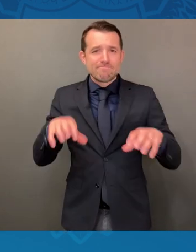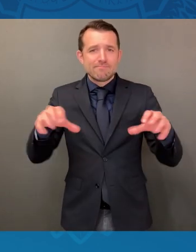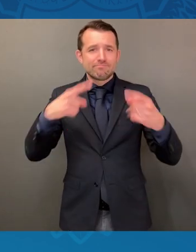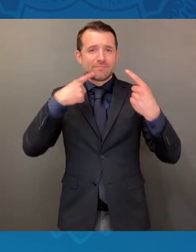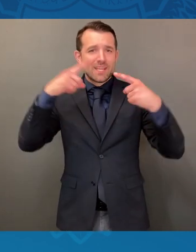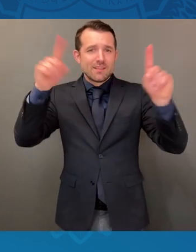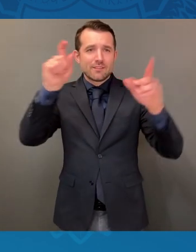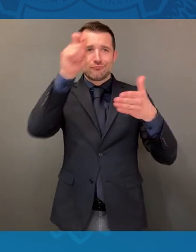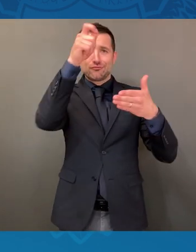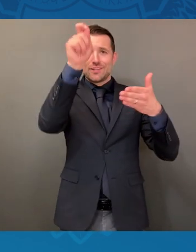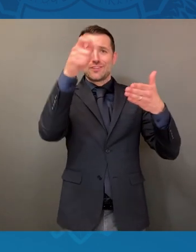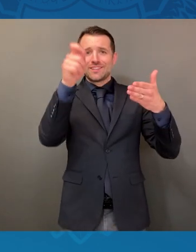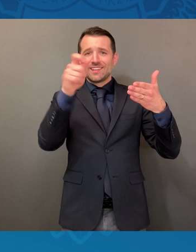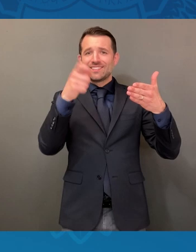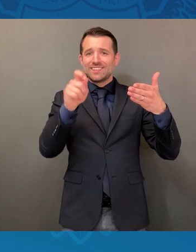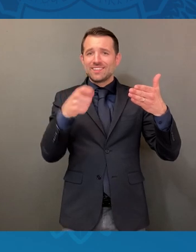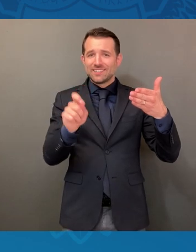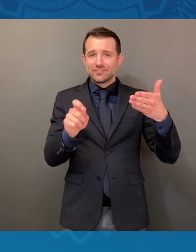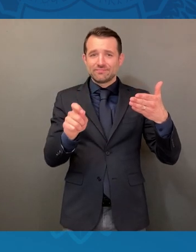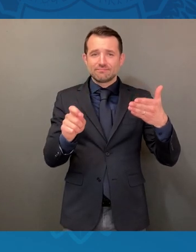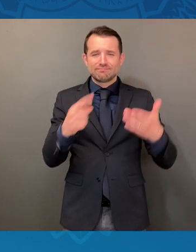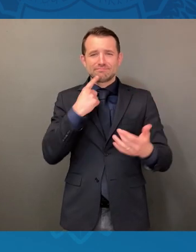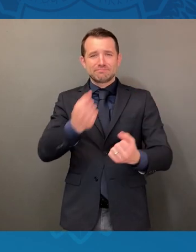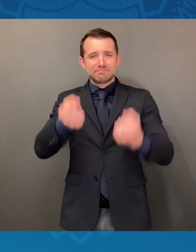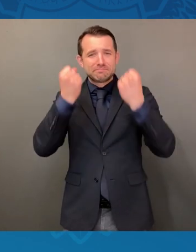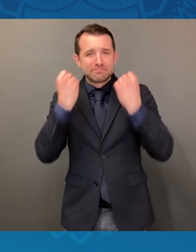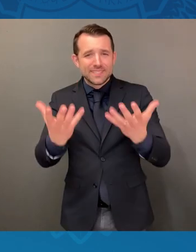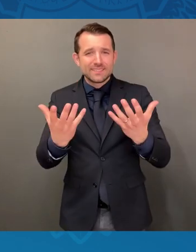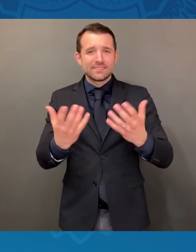So President Biden and I, well, we've been working day in